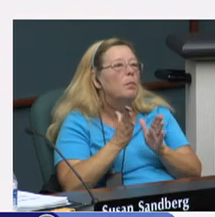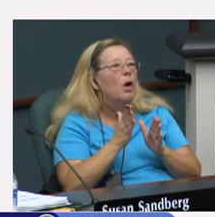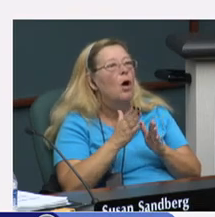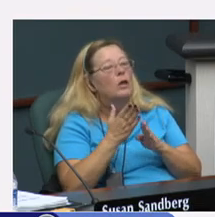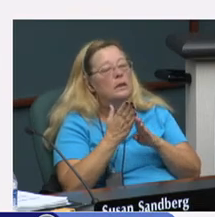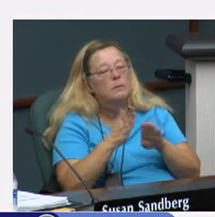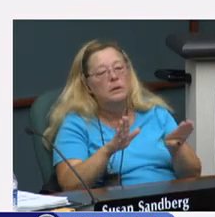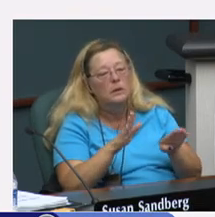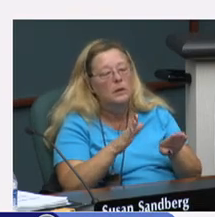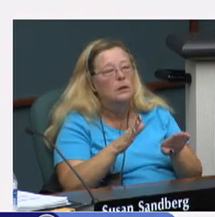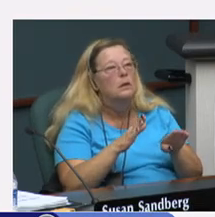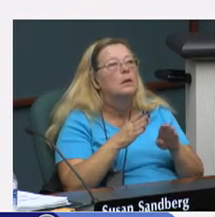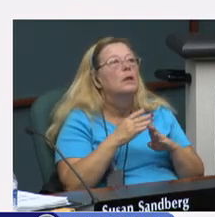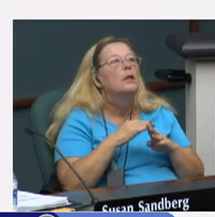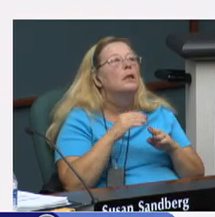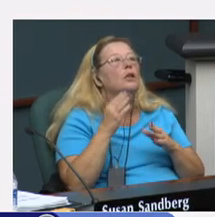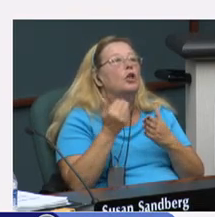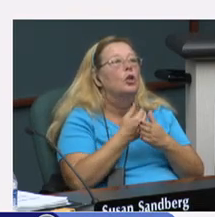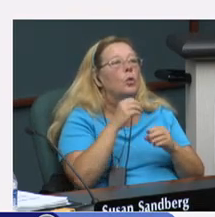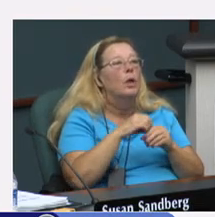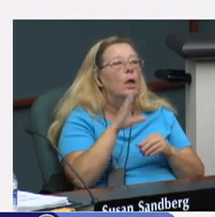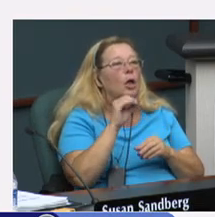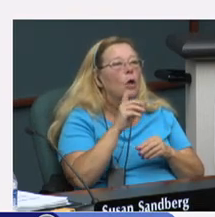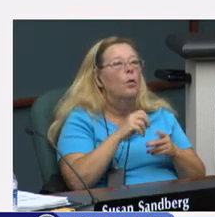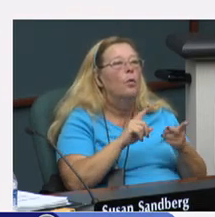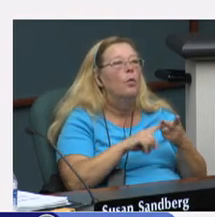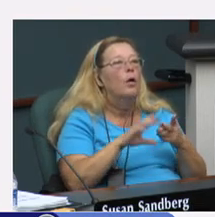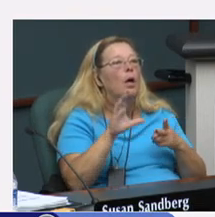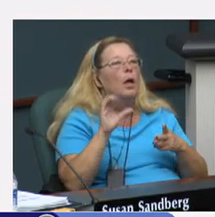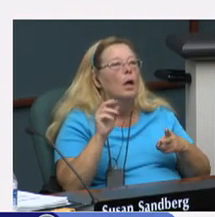that's new in the code there's a conservation subdivision that's a